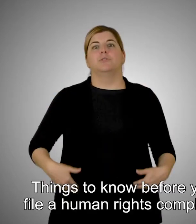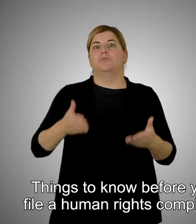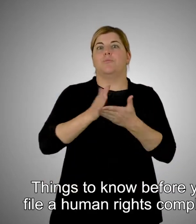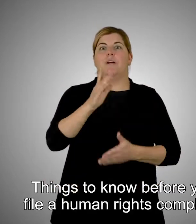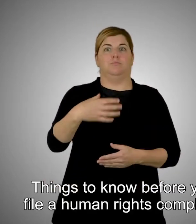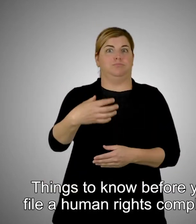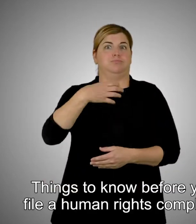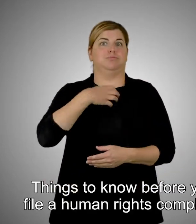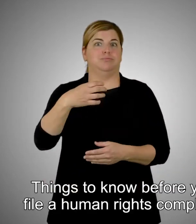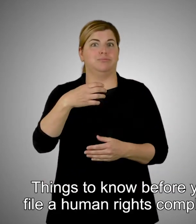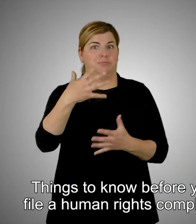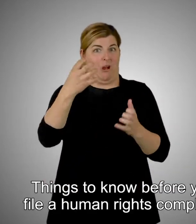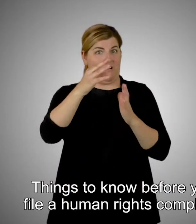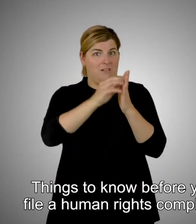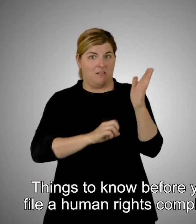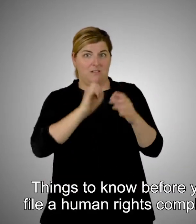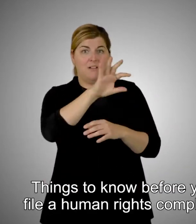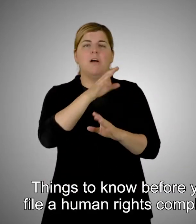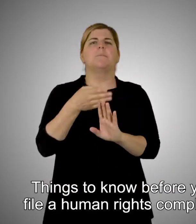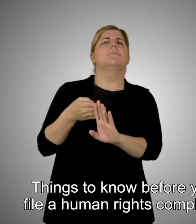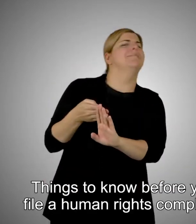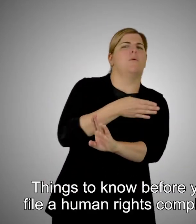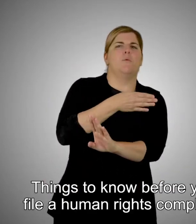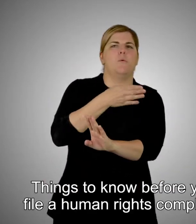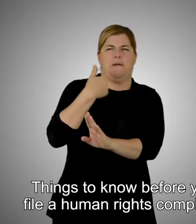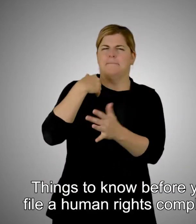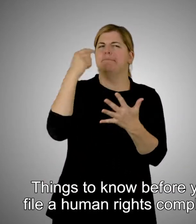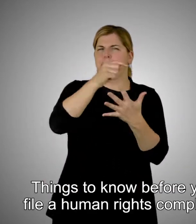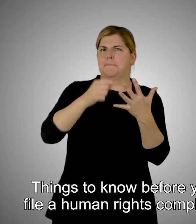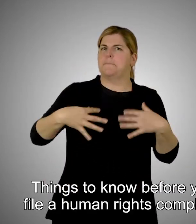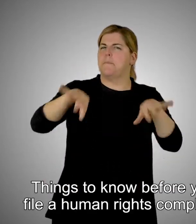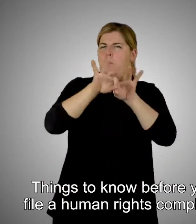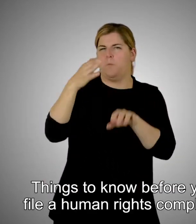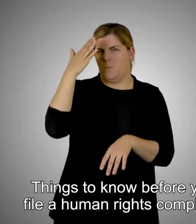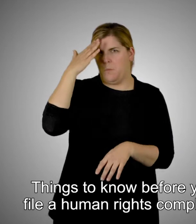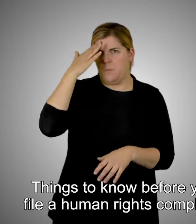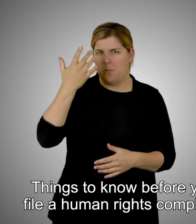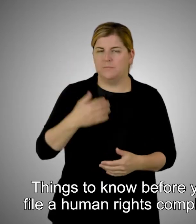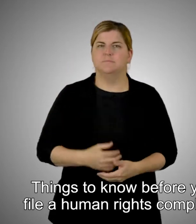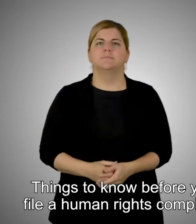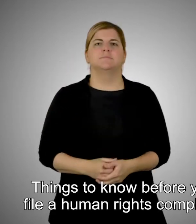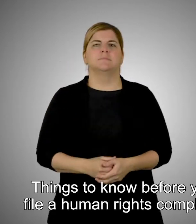Things to know before you file a human rights complaint